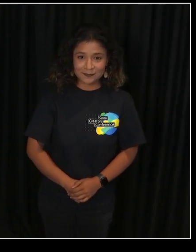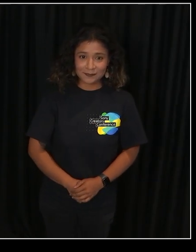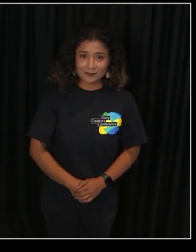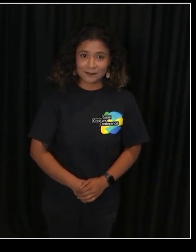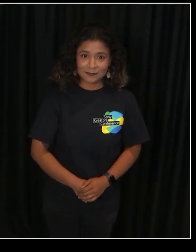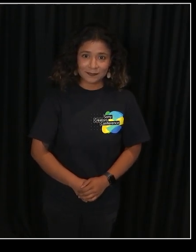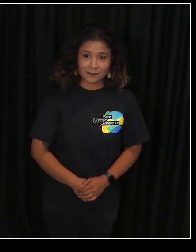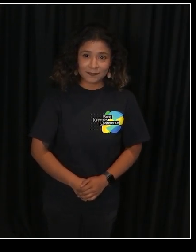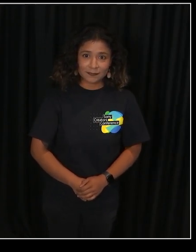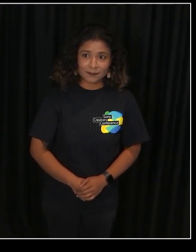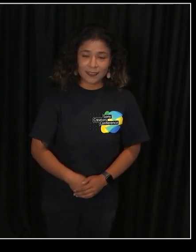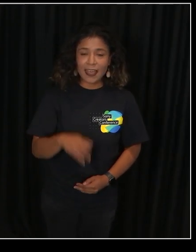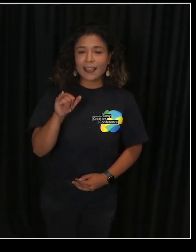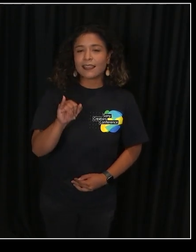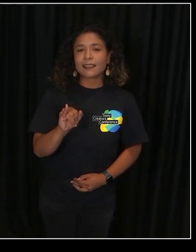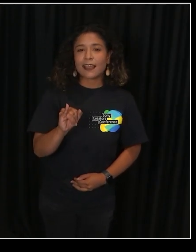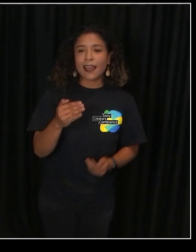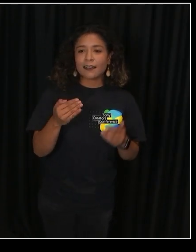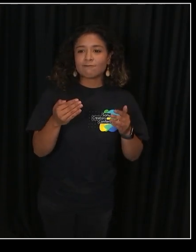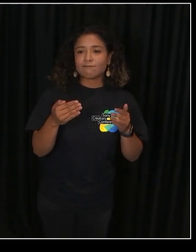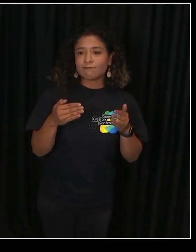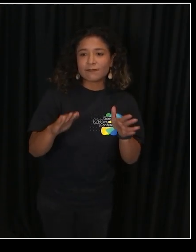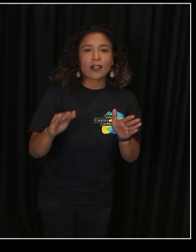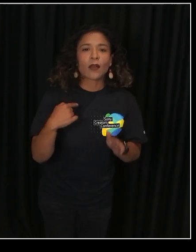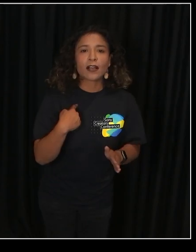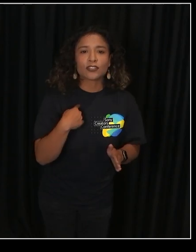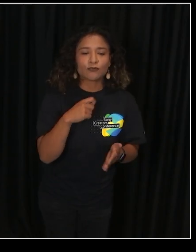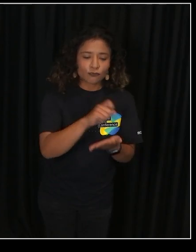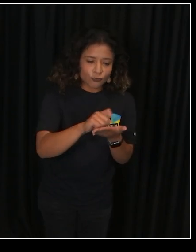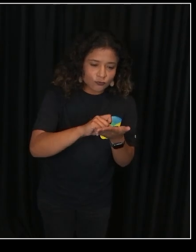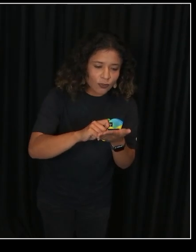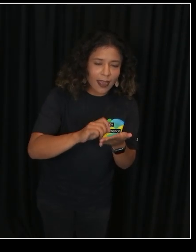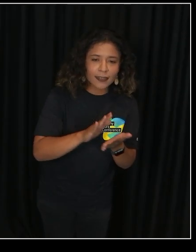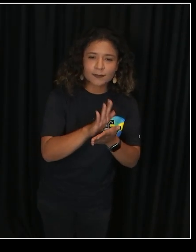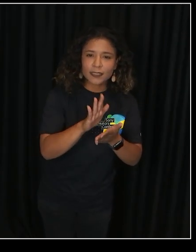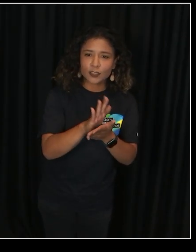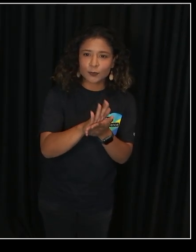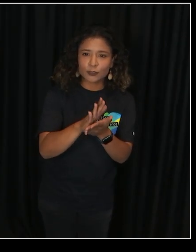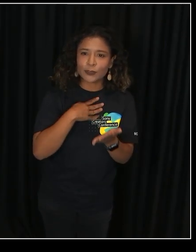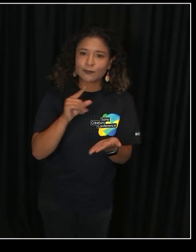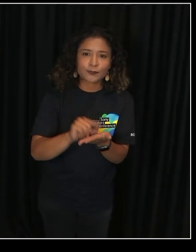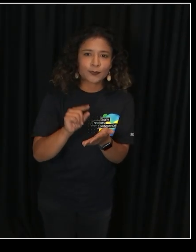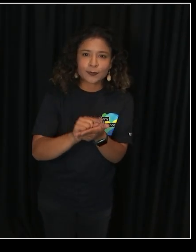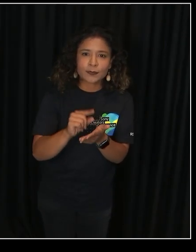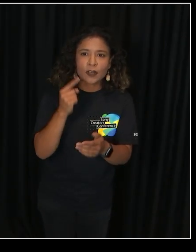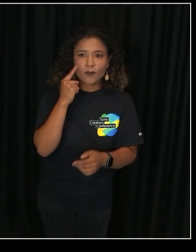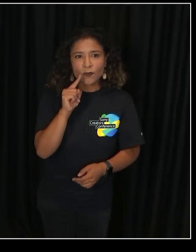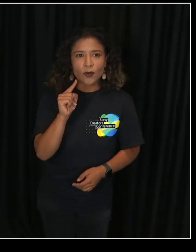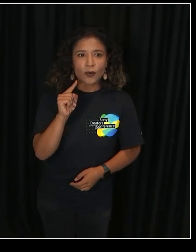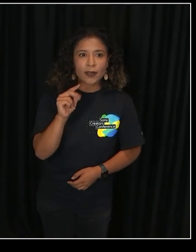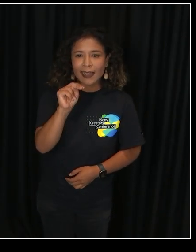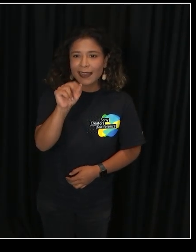This allowed this result allowed us to write a paper about it that appeared on the cover of the journal Nature.